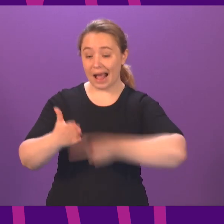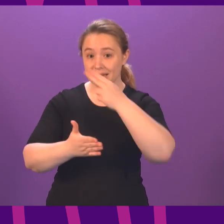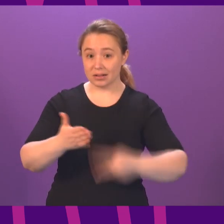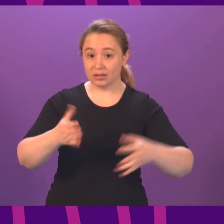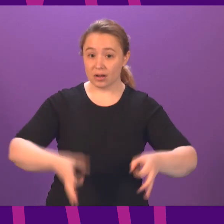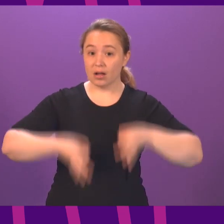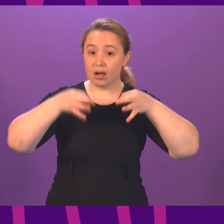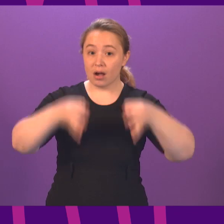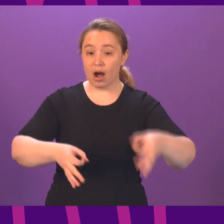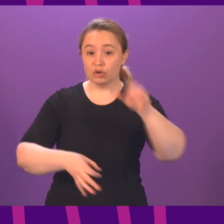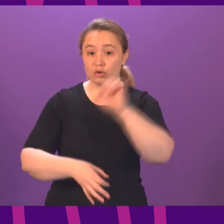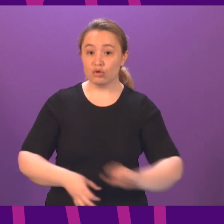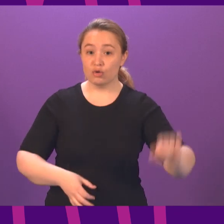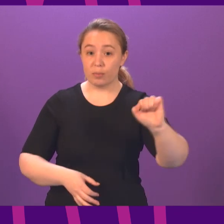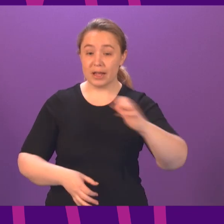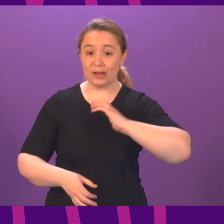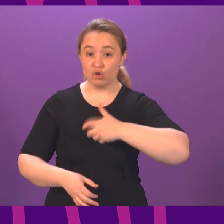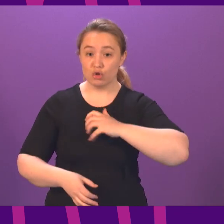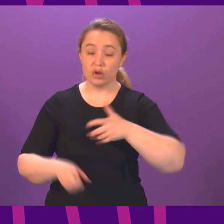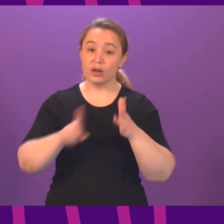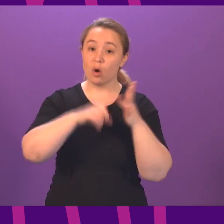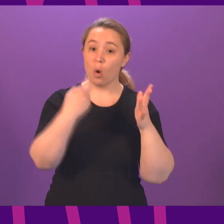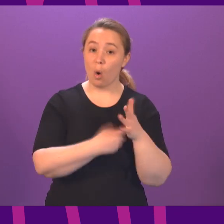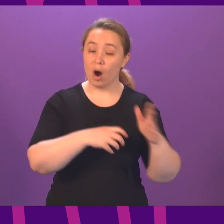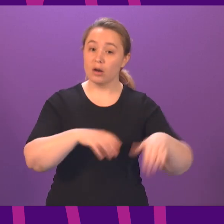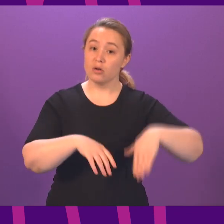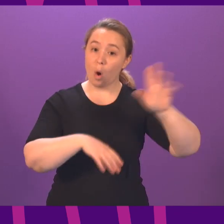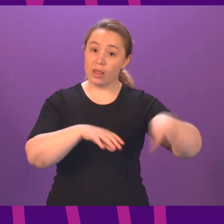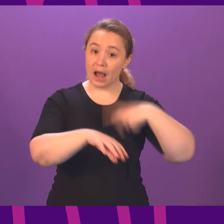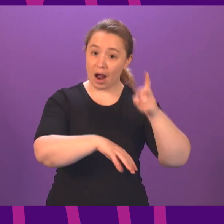Union or Northern Ireland cancelled or postponed. An astonishing 88 per cent of them cited problems